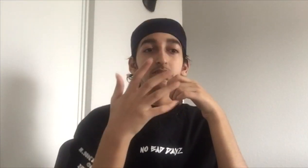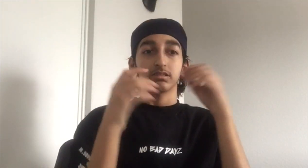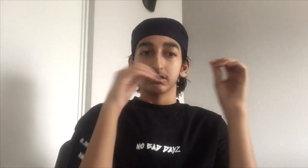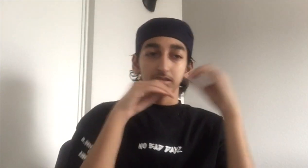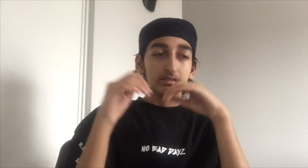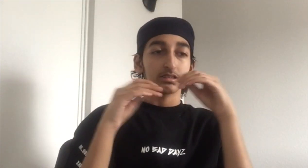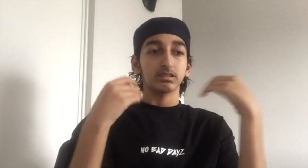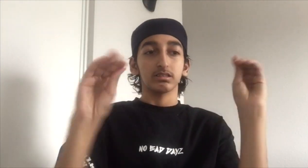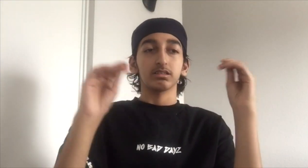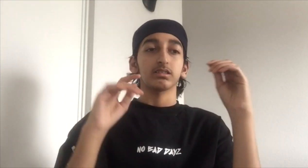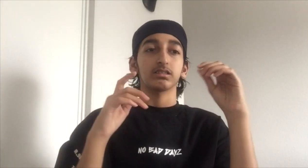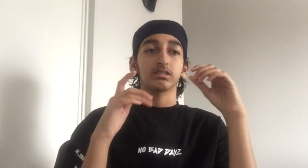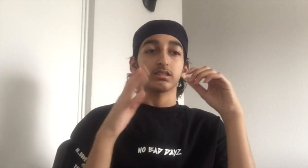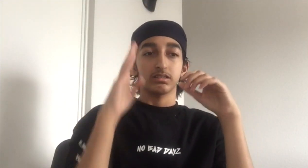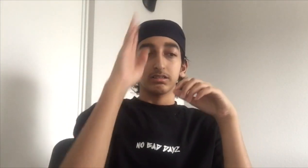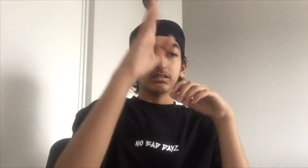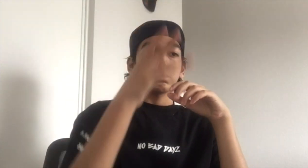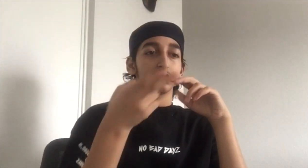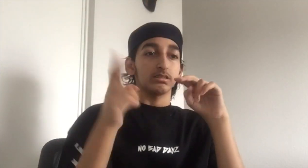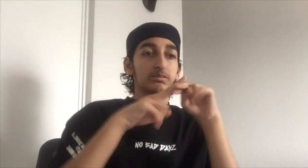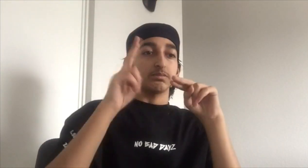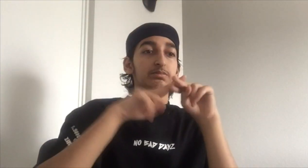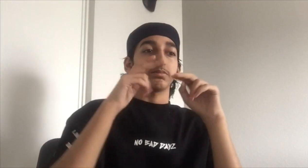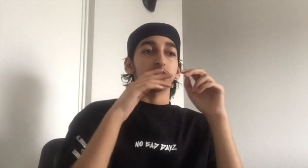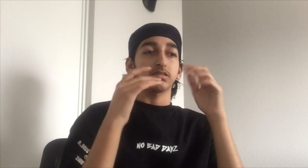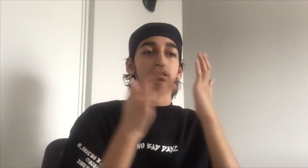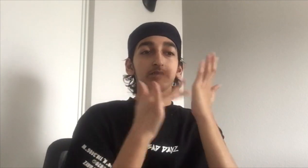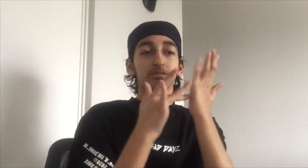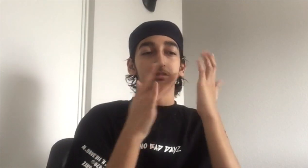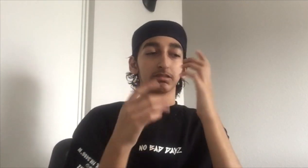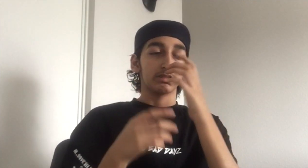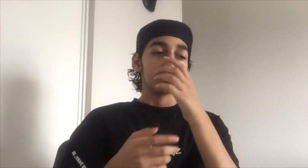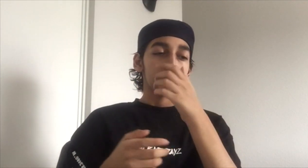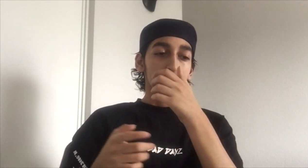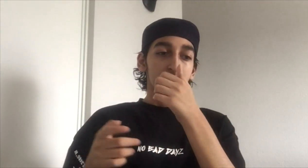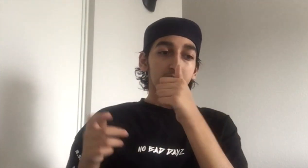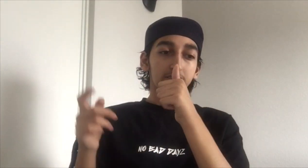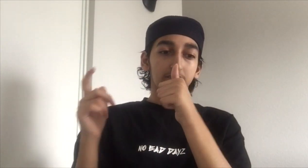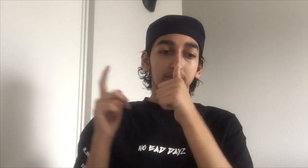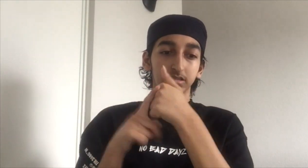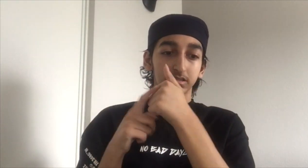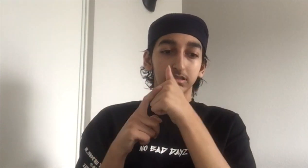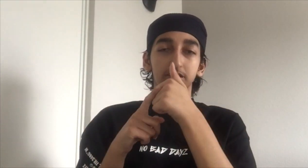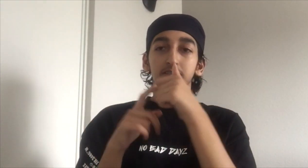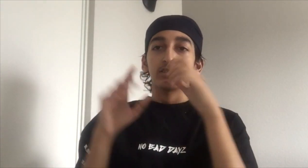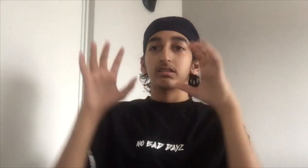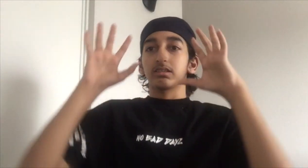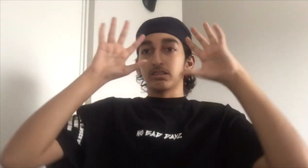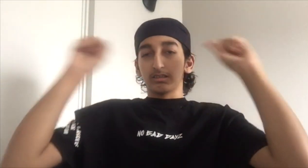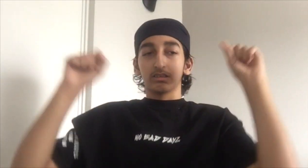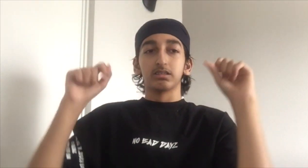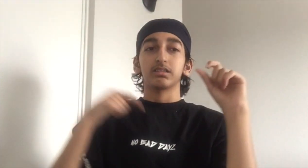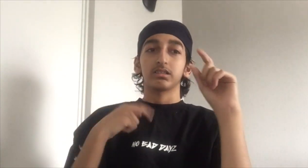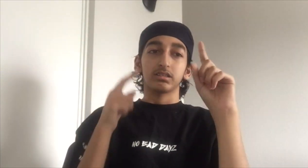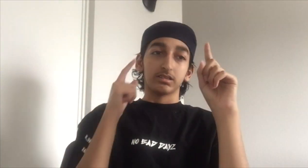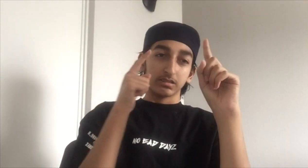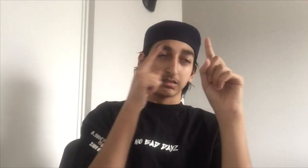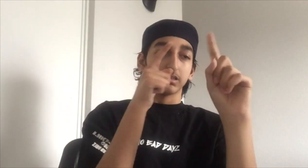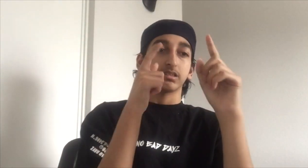Or maybe like? Inventing some sort of electric technology. Increasing technology.